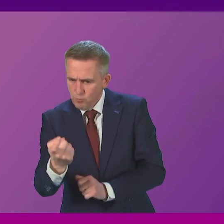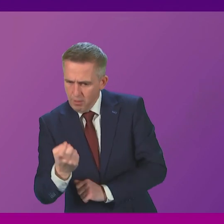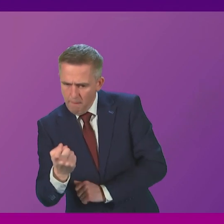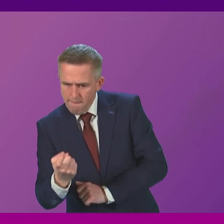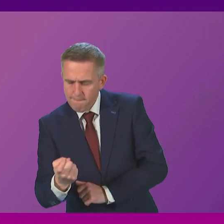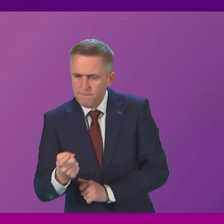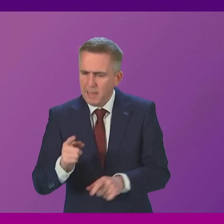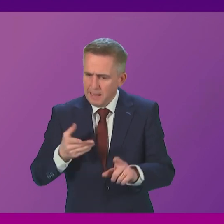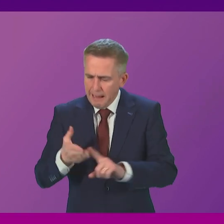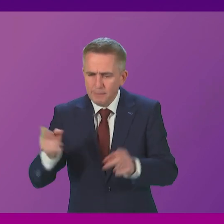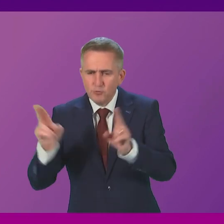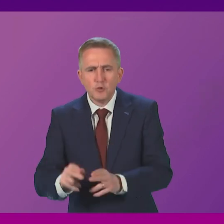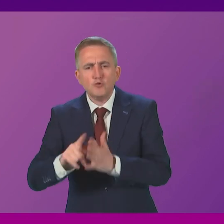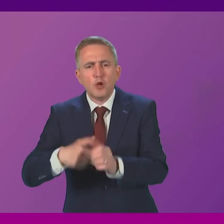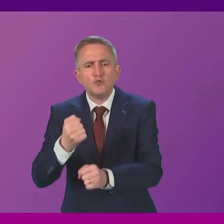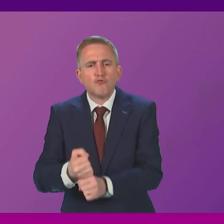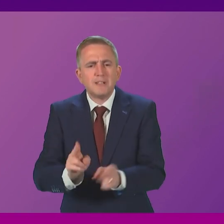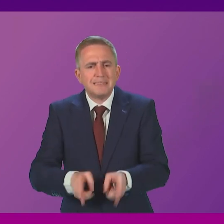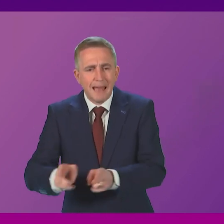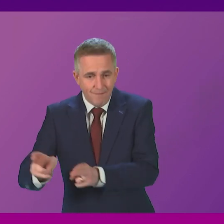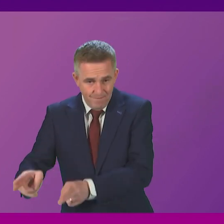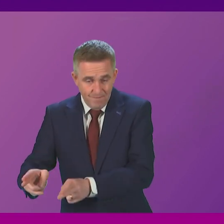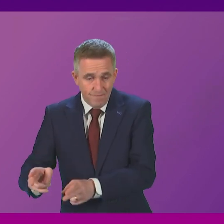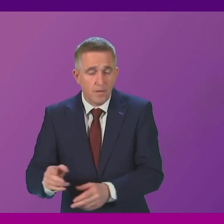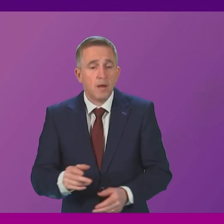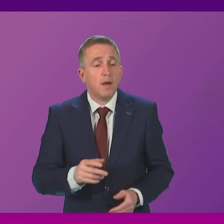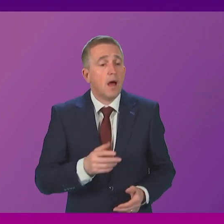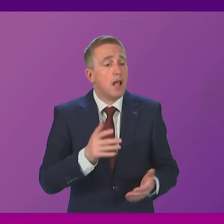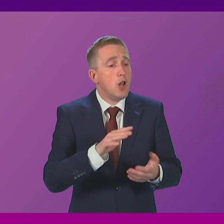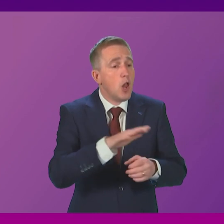the number of drug deaths and create a new deal with local government to empower local